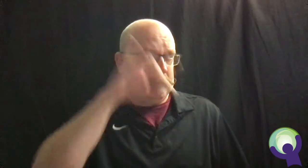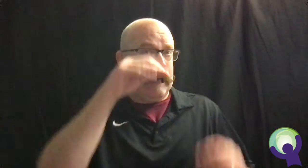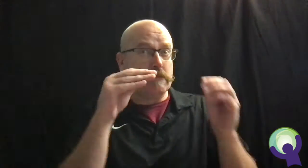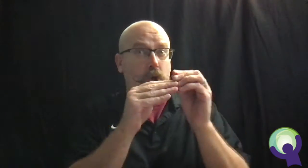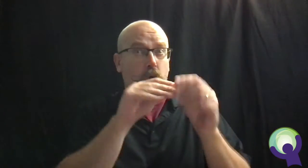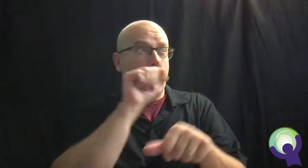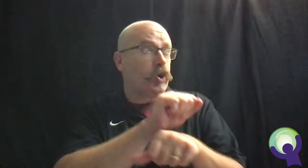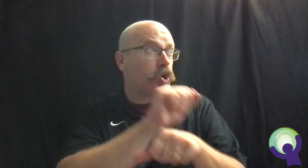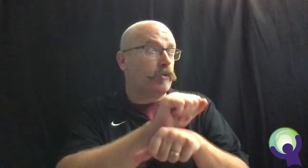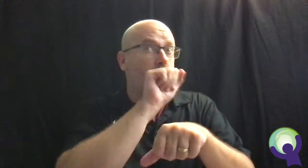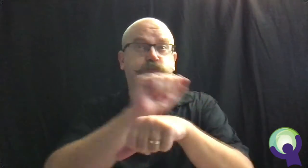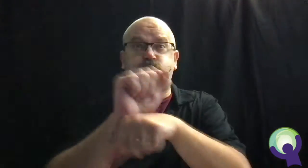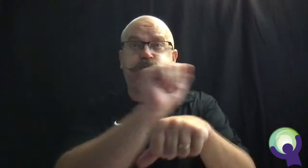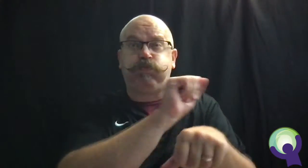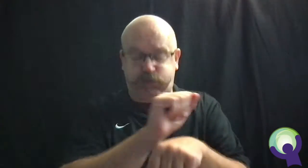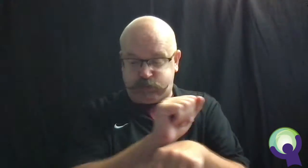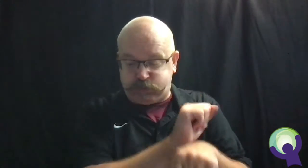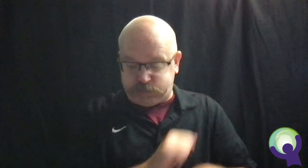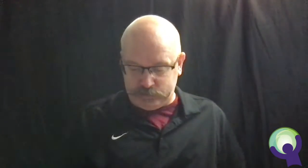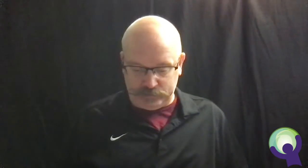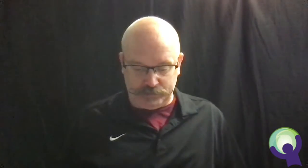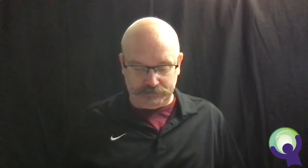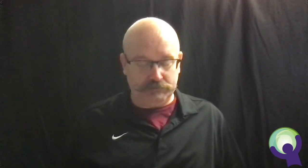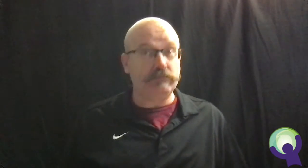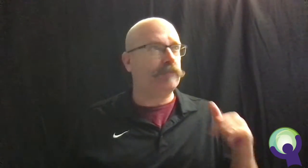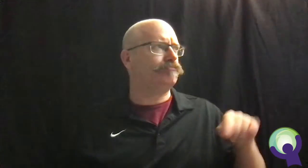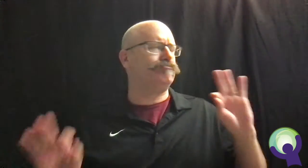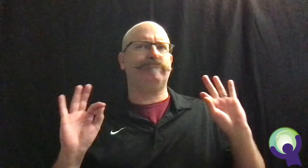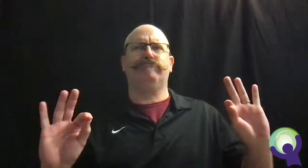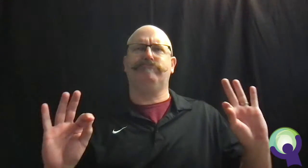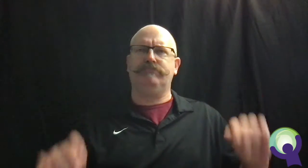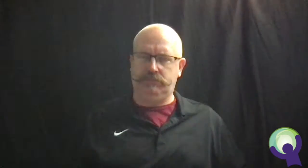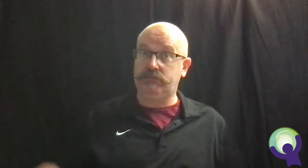"Maybe we will," he says. If I can find more work.